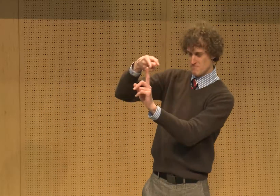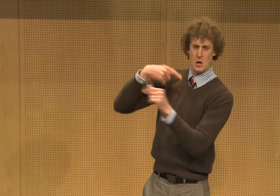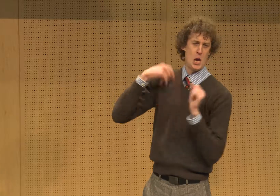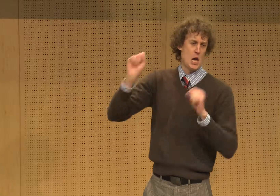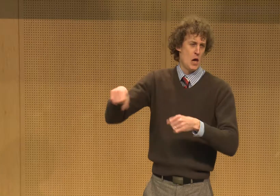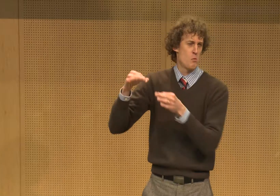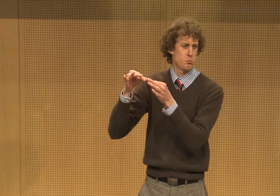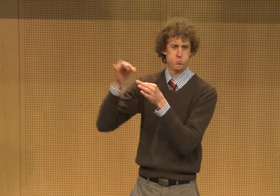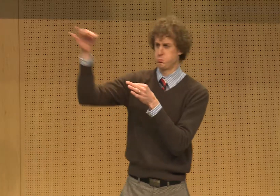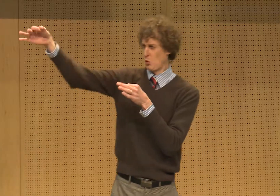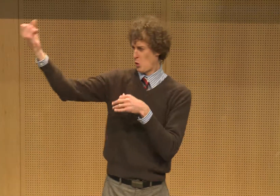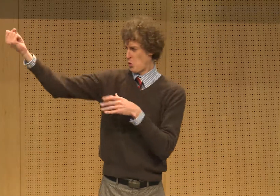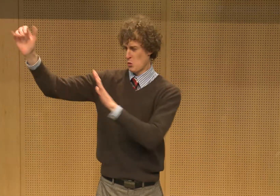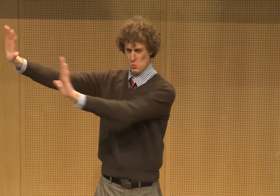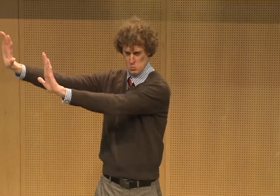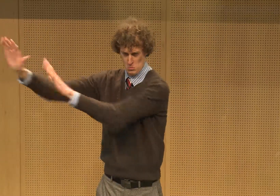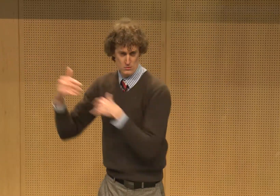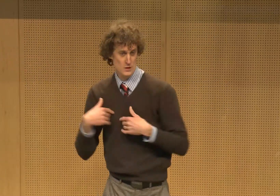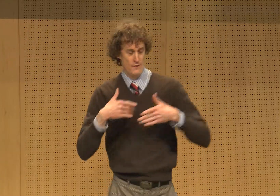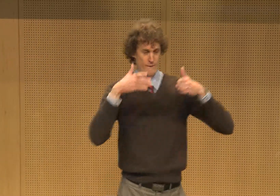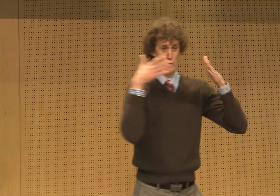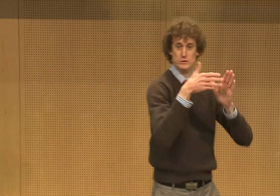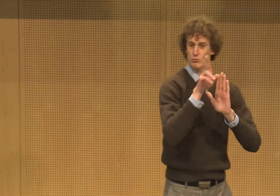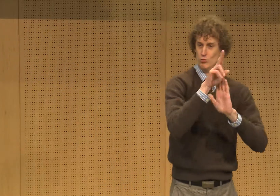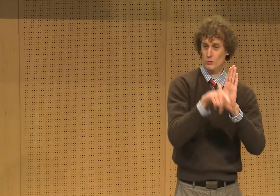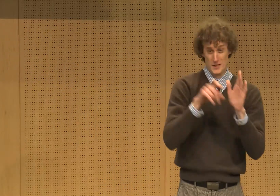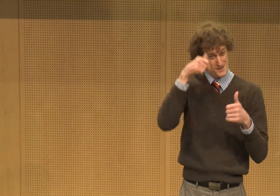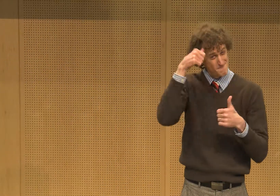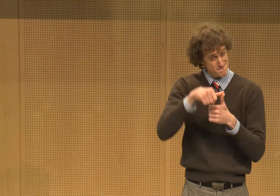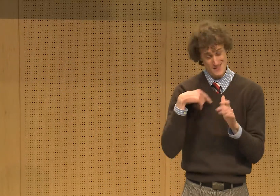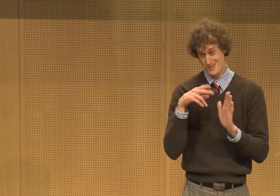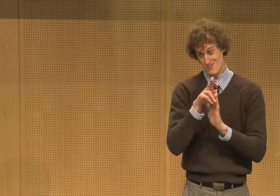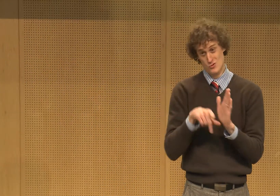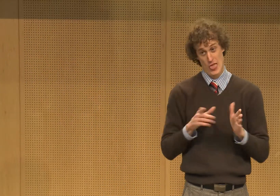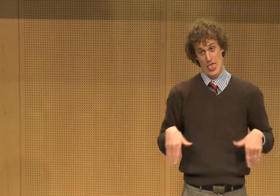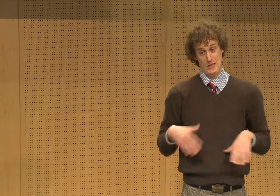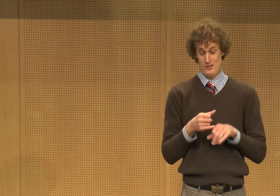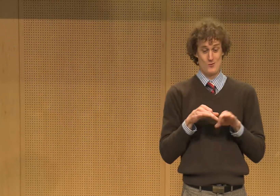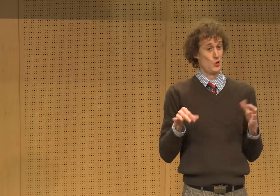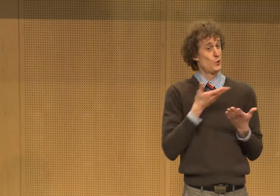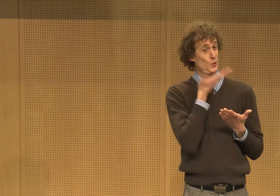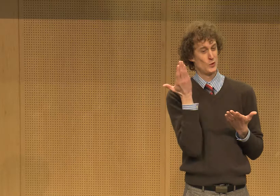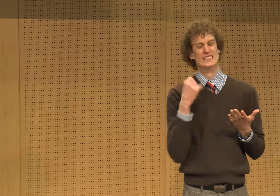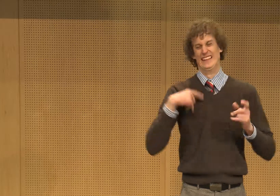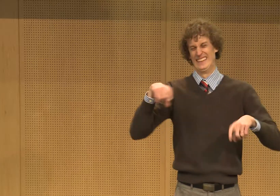So I decided-- I didn't need to decide my specific field yet